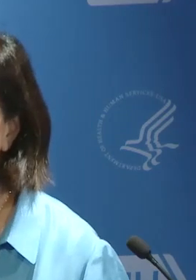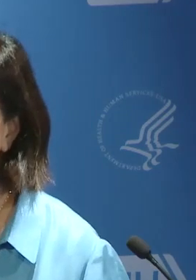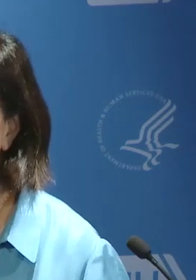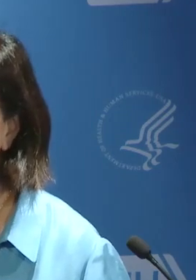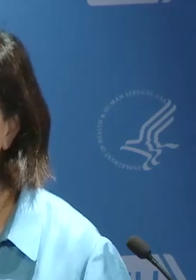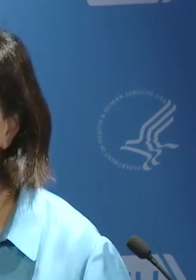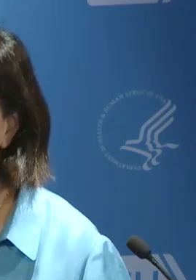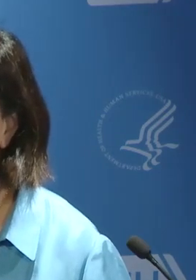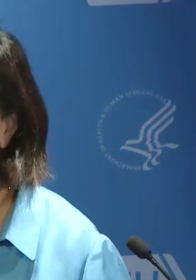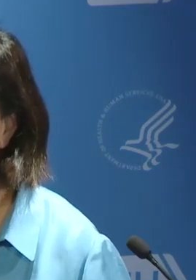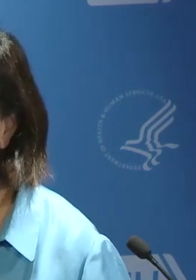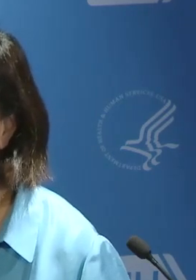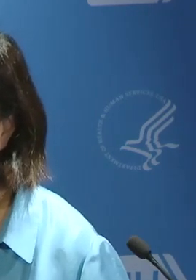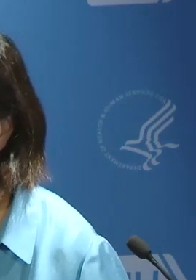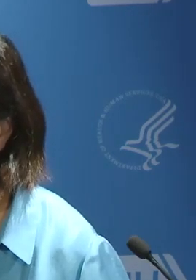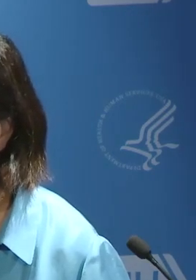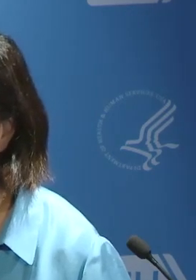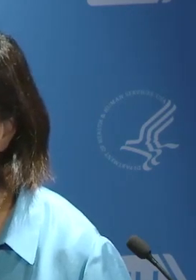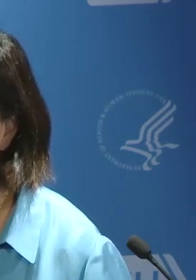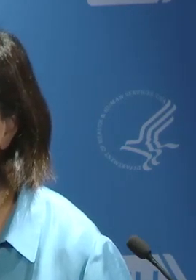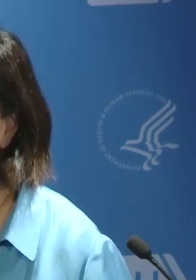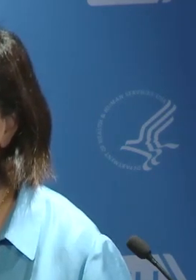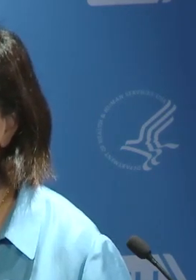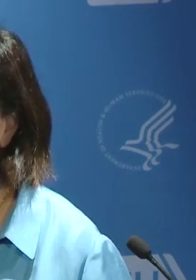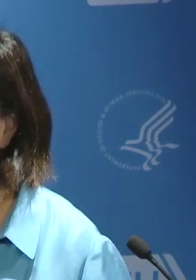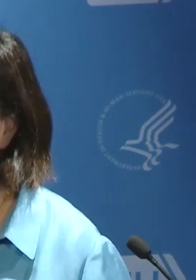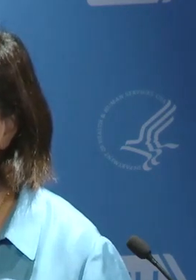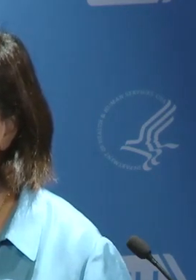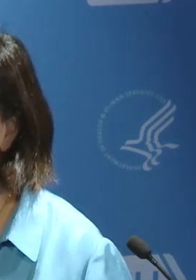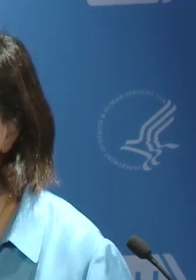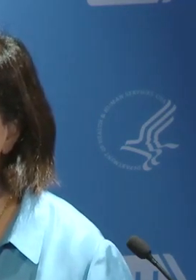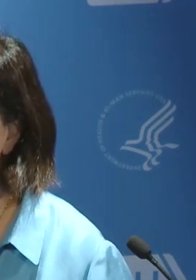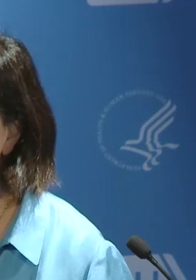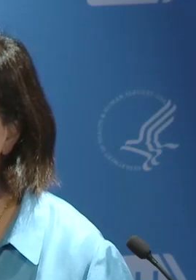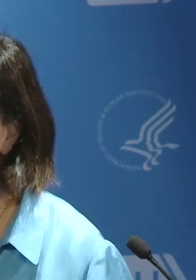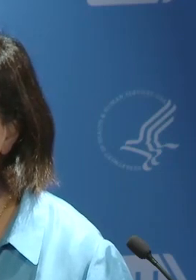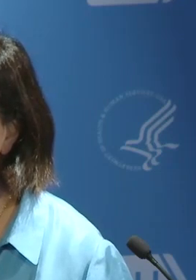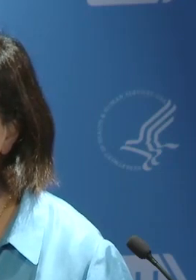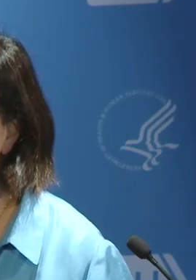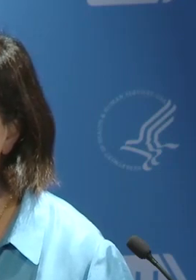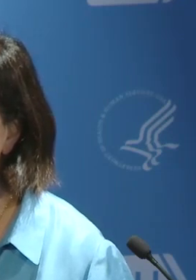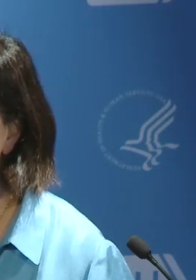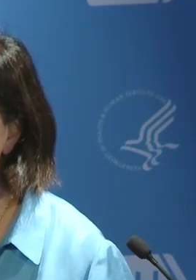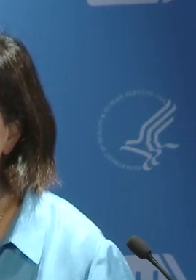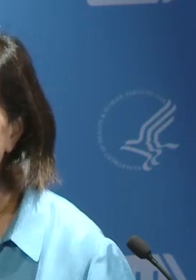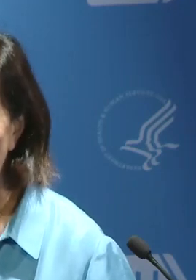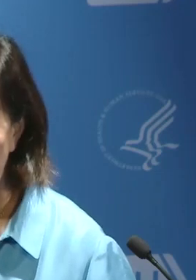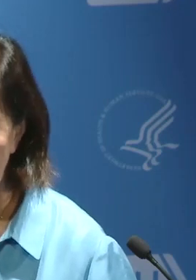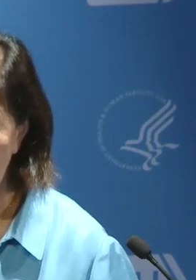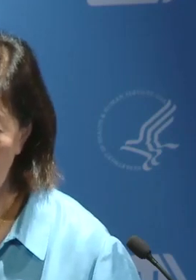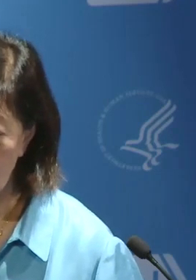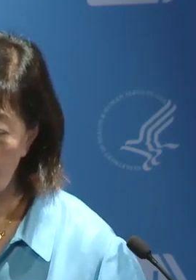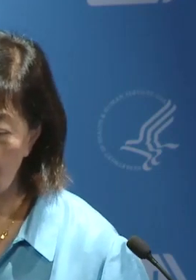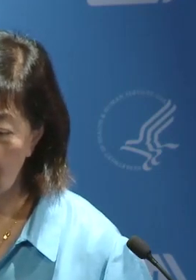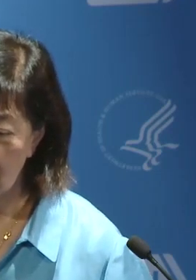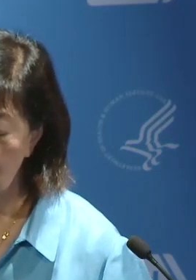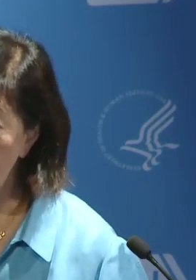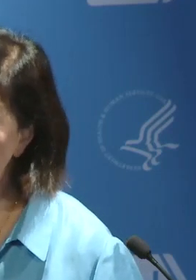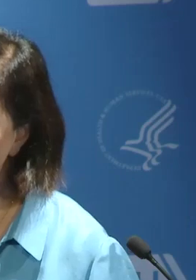INDUCTION INTERFERONS ACTUALLY PLAY A MAJOR ROLE IN VACCINE EFFECTS, I WONDER WHETHER THE INFLAMMAZONE IT BE INVOLVED IN SOME OF THE VACCINE RESPONSE, AND WHETHER IT IS SOMETHING